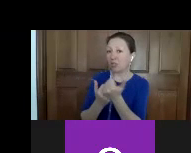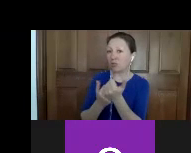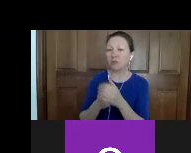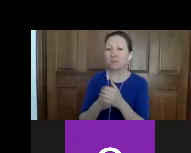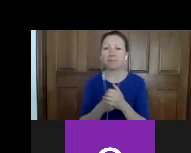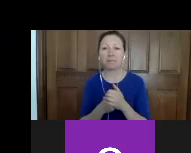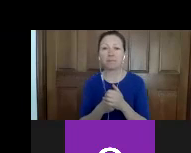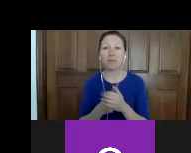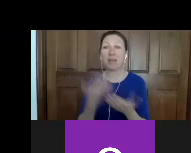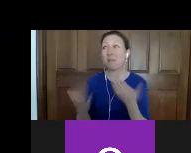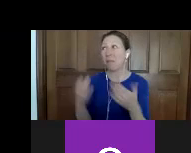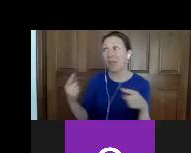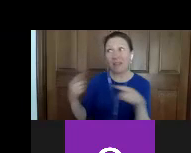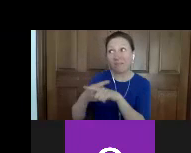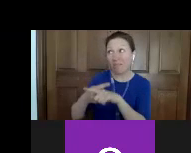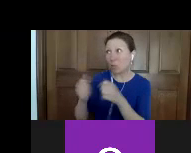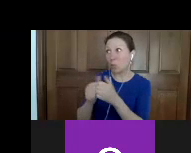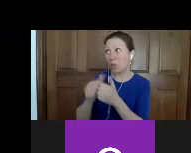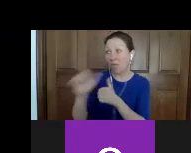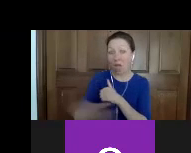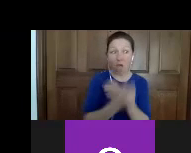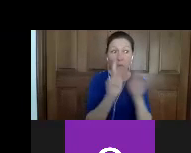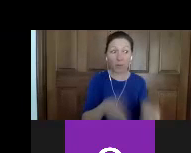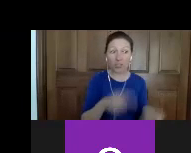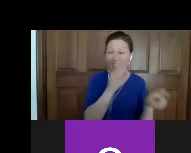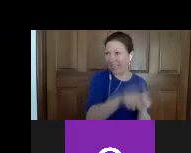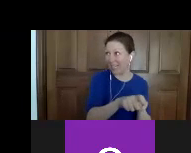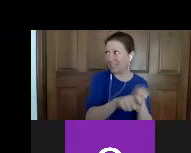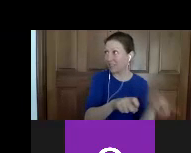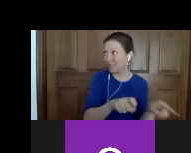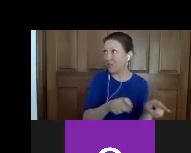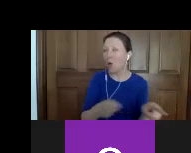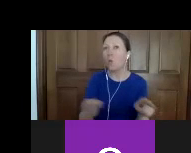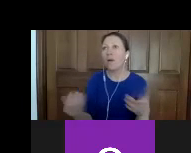the needs of another employee. So, again, going back to that example of a service animal.